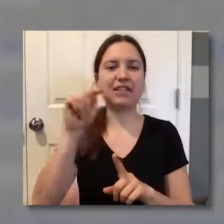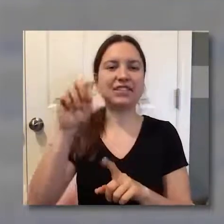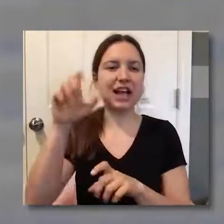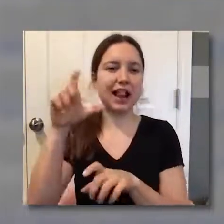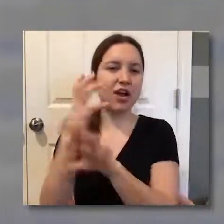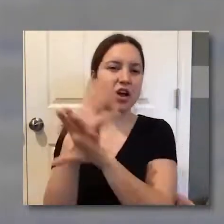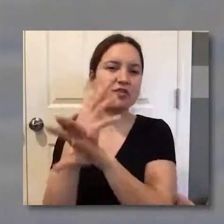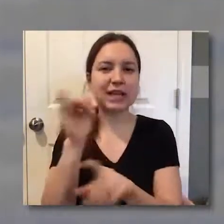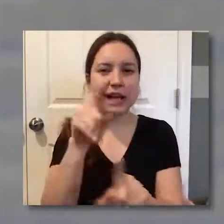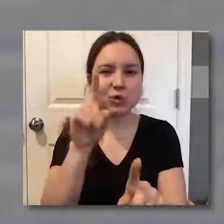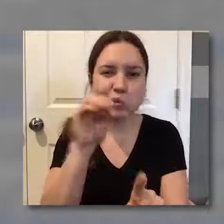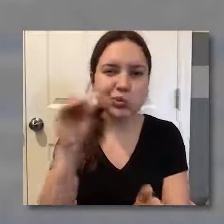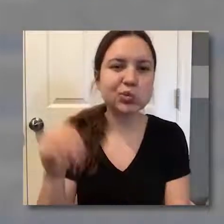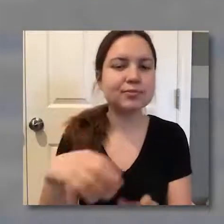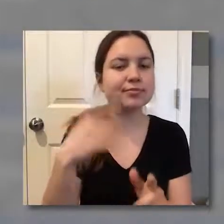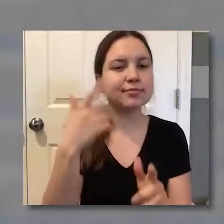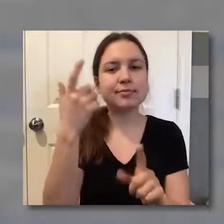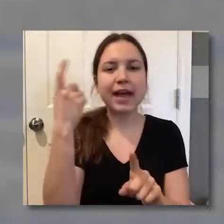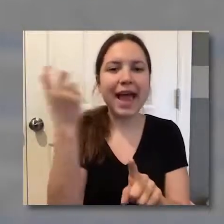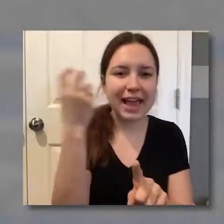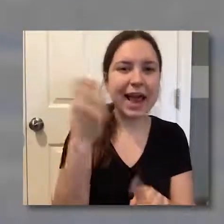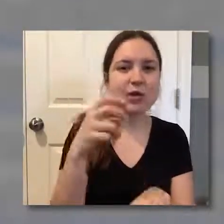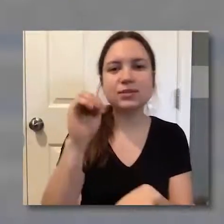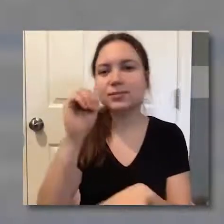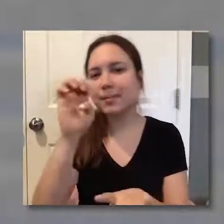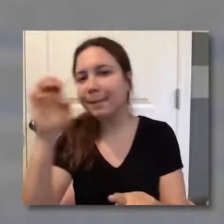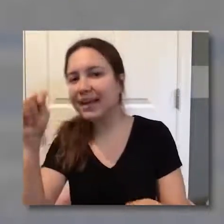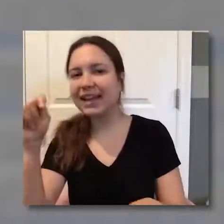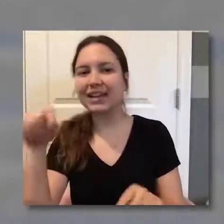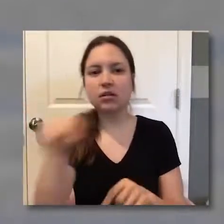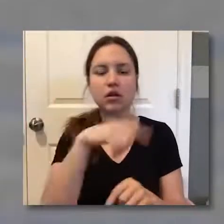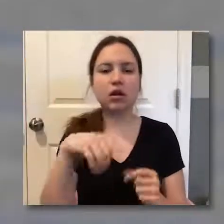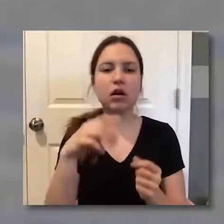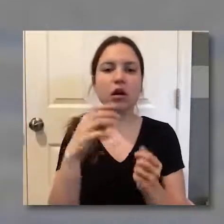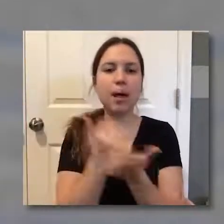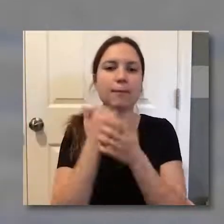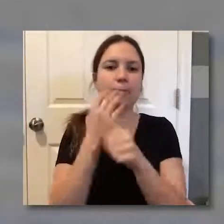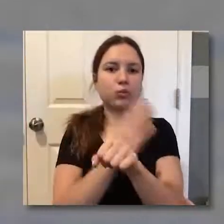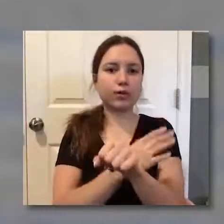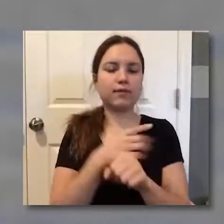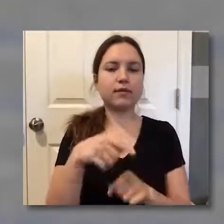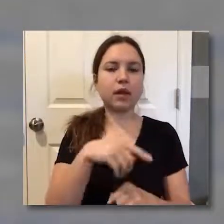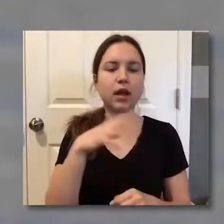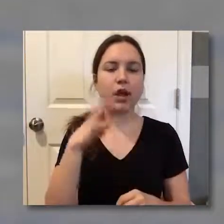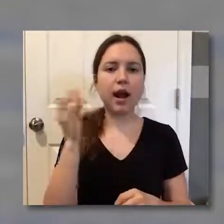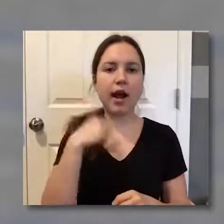When I first saw the project, I thought, yes, what better than to help improve the accessibility